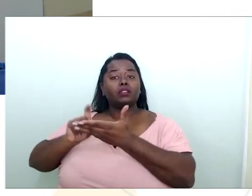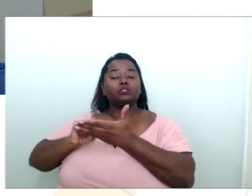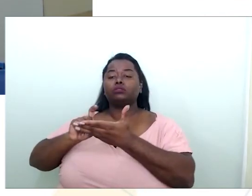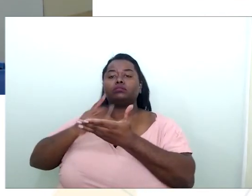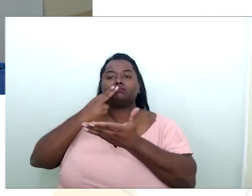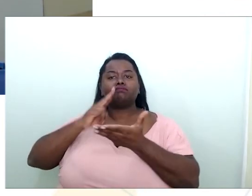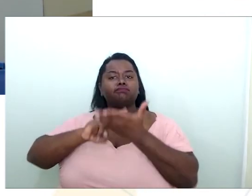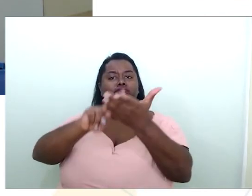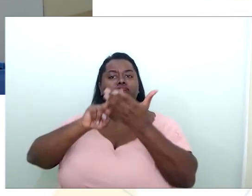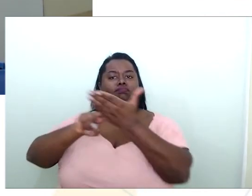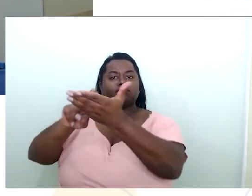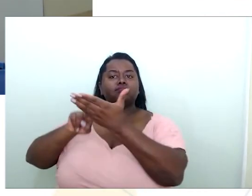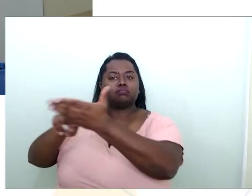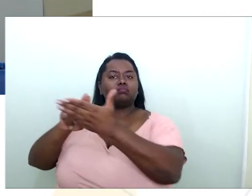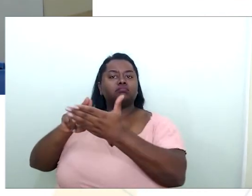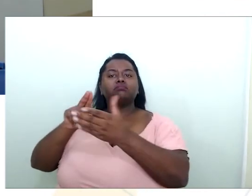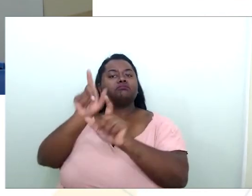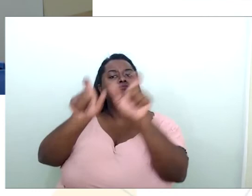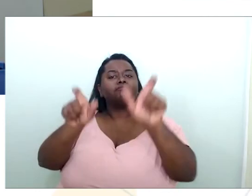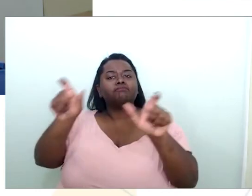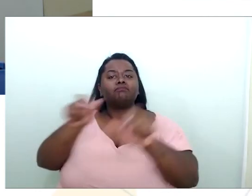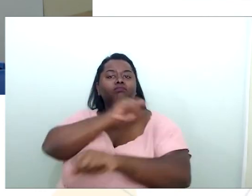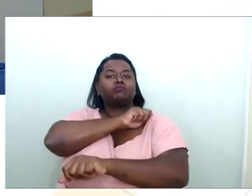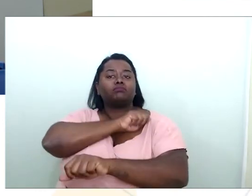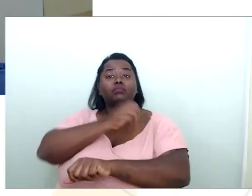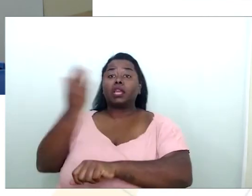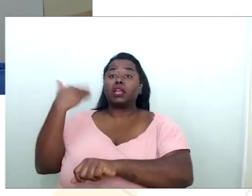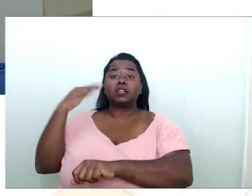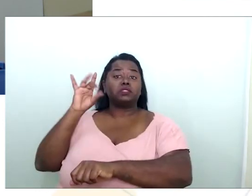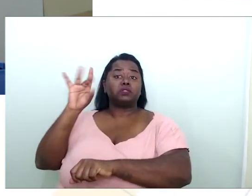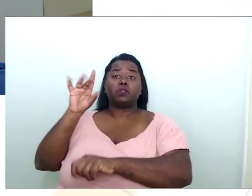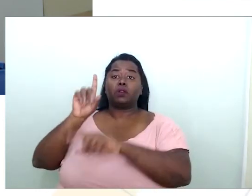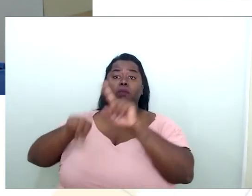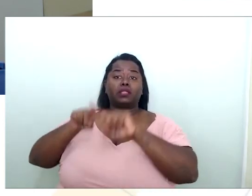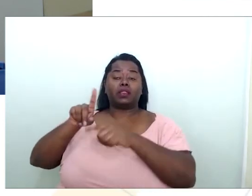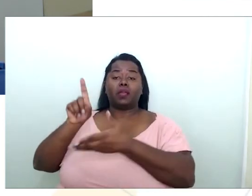students you know just printed materials there were MOOCs one way or the